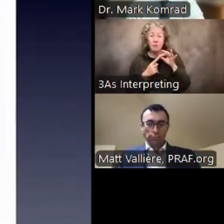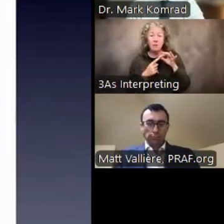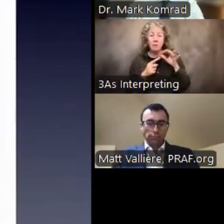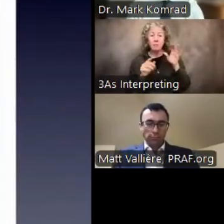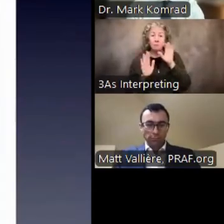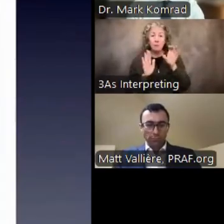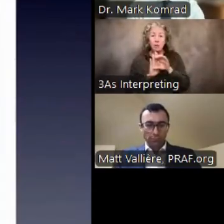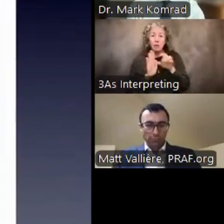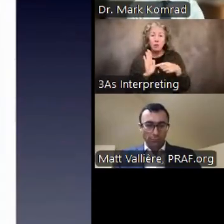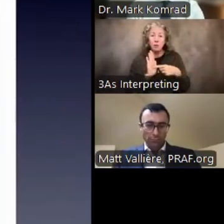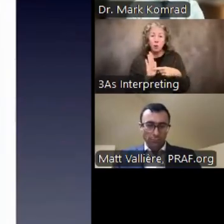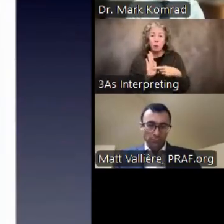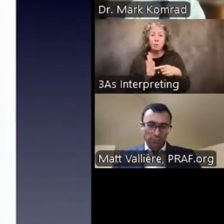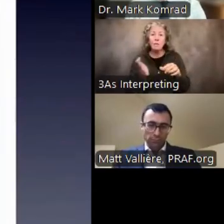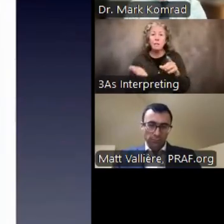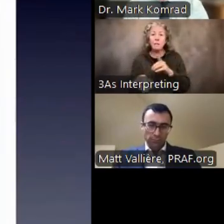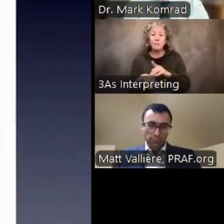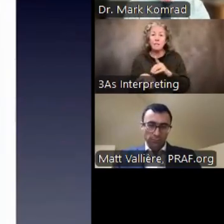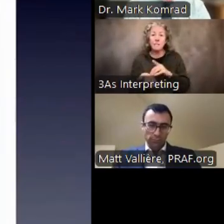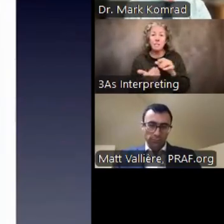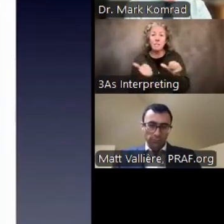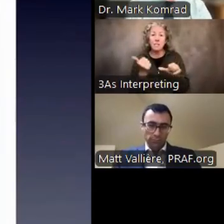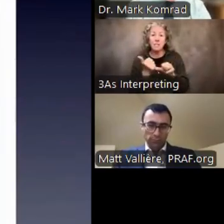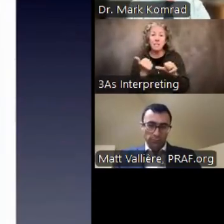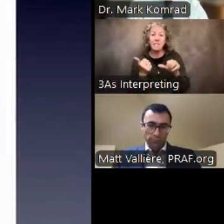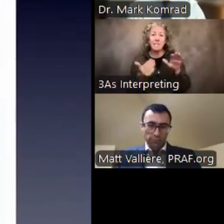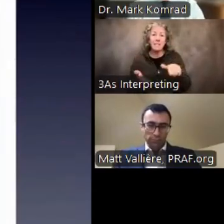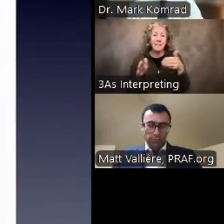physician administered deaths worldwide that has been growing